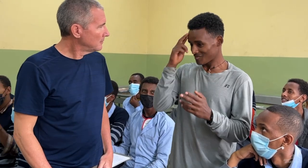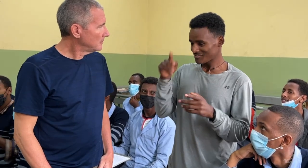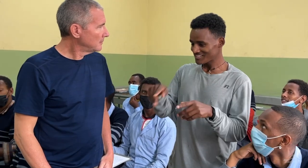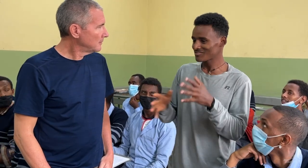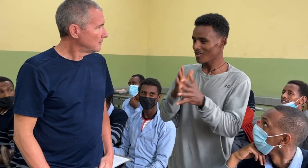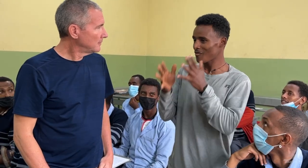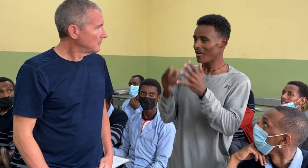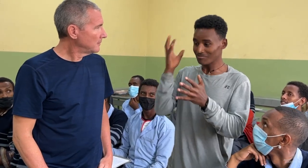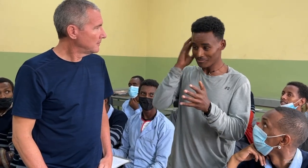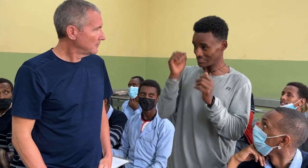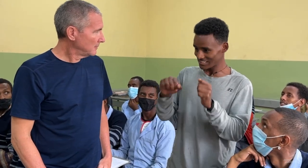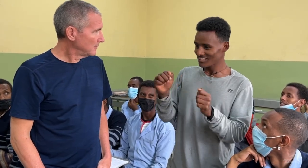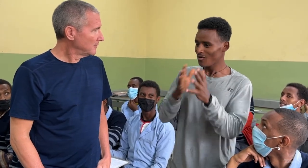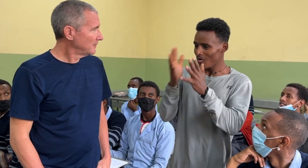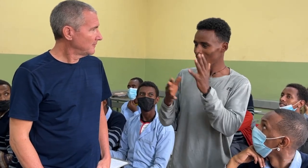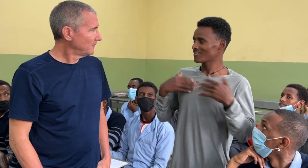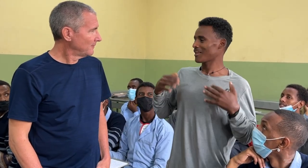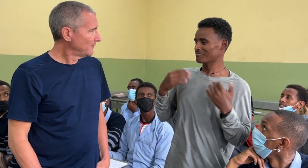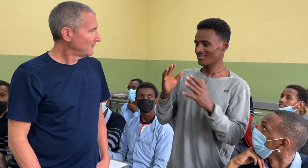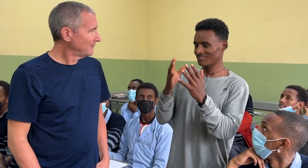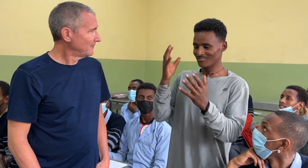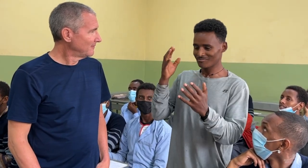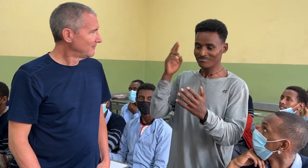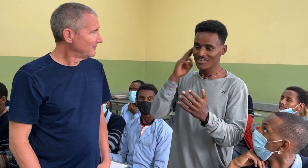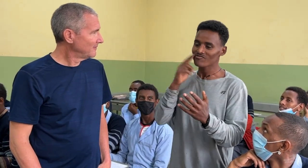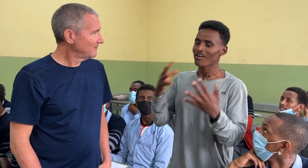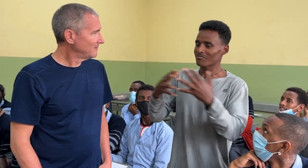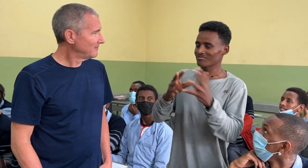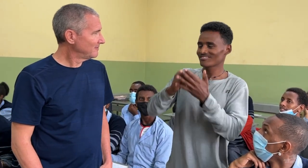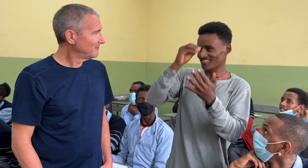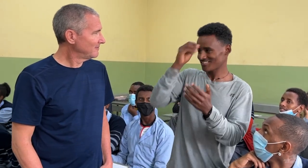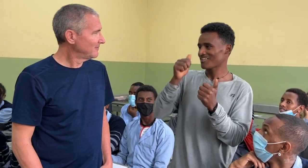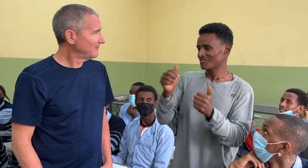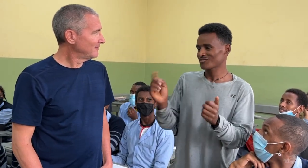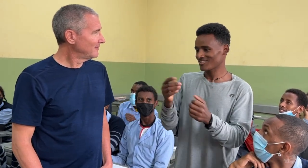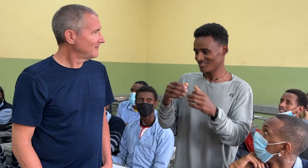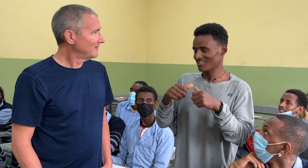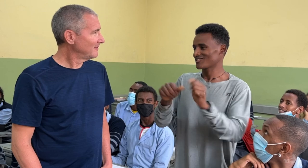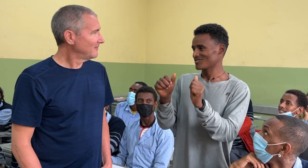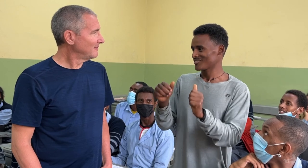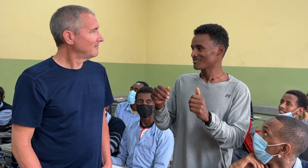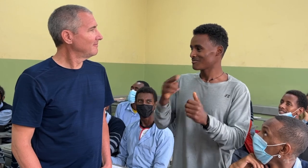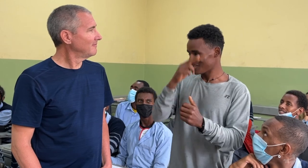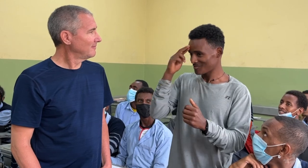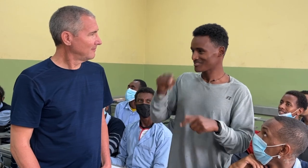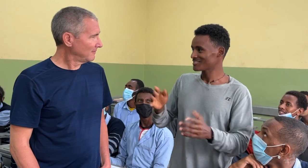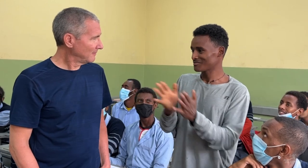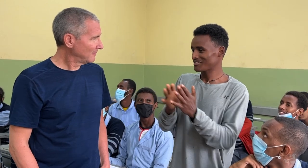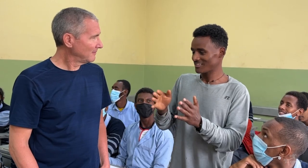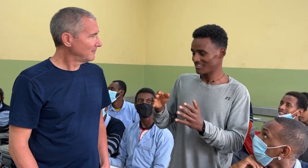I’m happy to learn how to sign, even if I’m hearing. It’s great to learn together with Deaf students too. Because in this school,